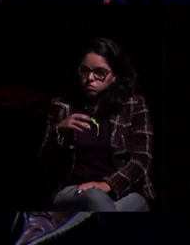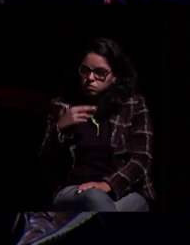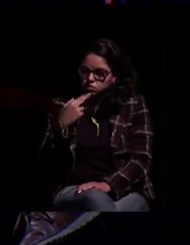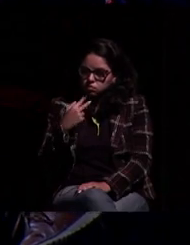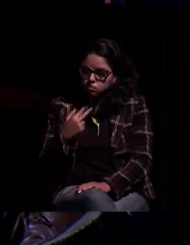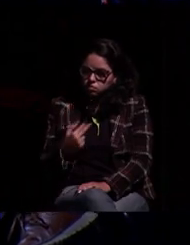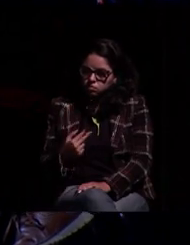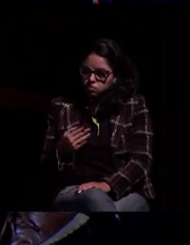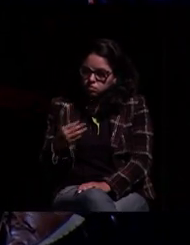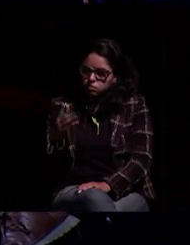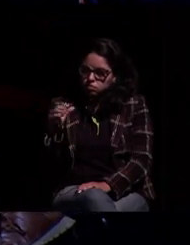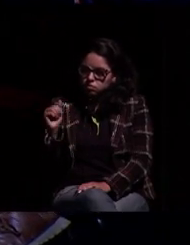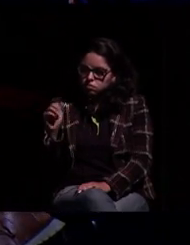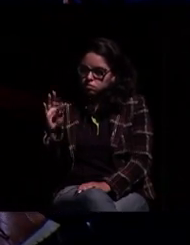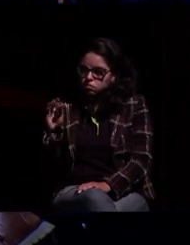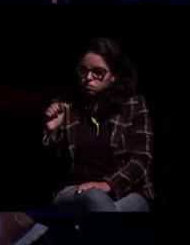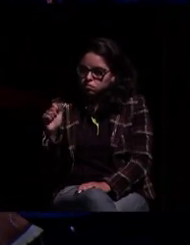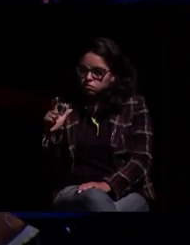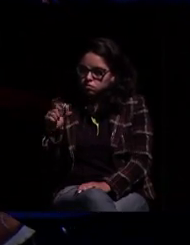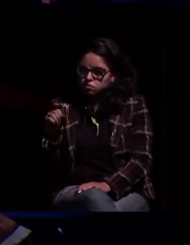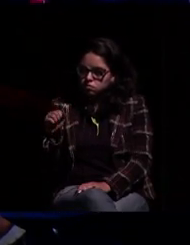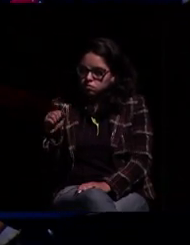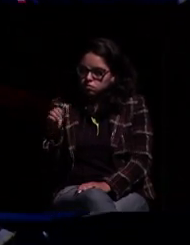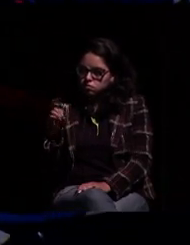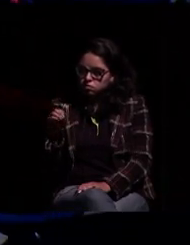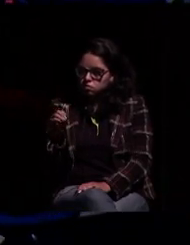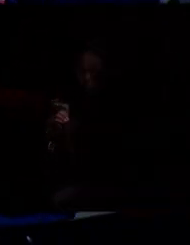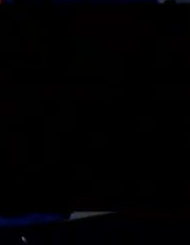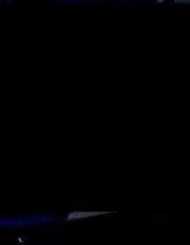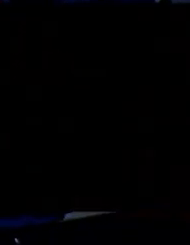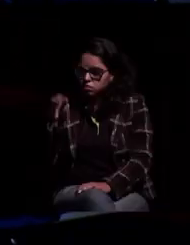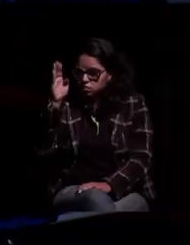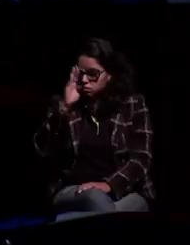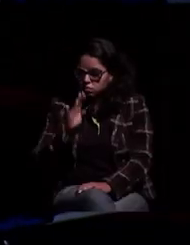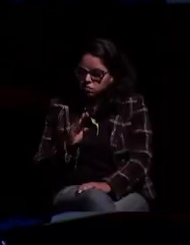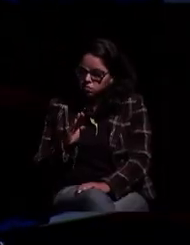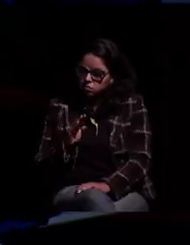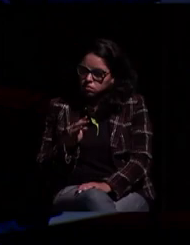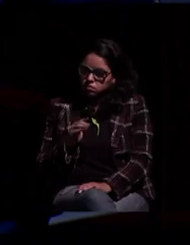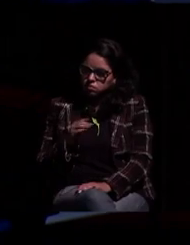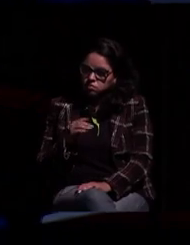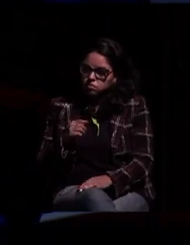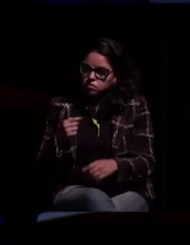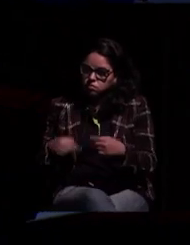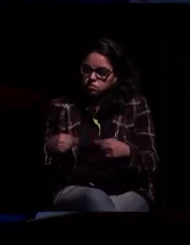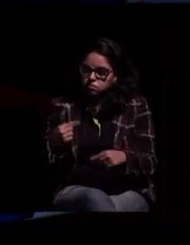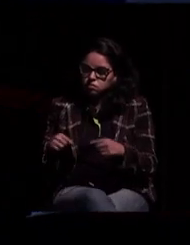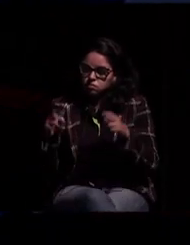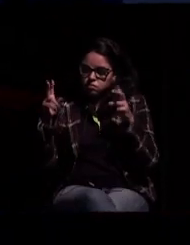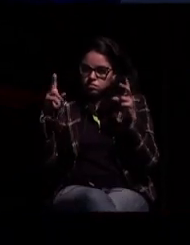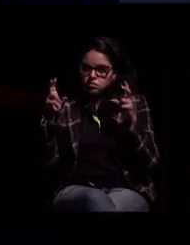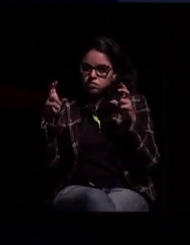He is joking. As we see it, in Brazil subjects like work precariousness, gender